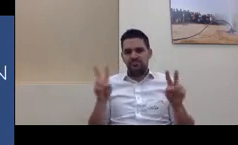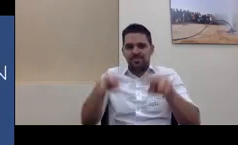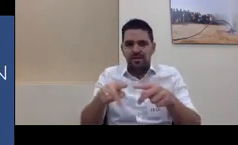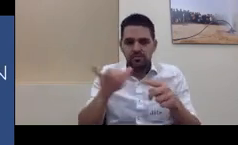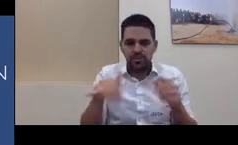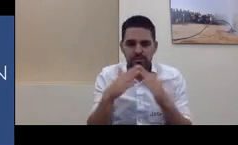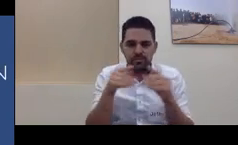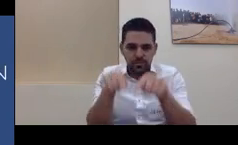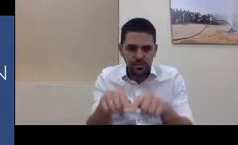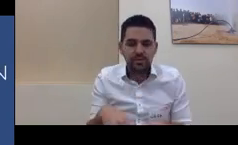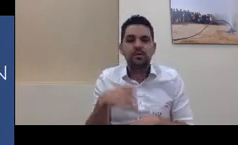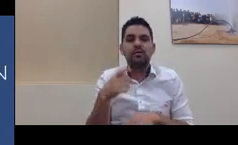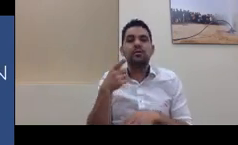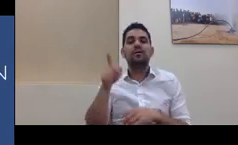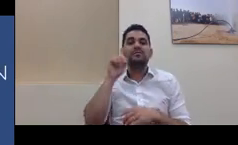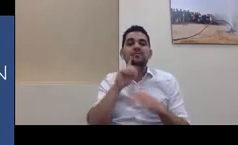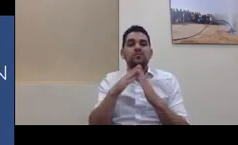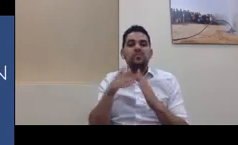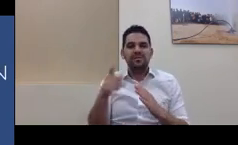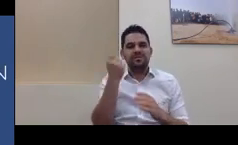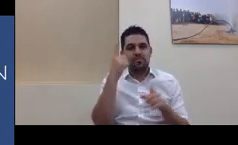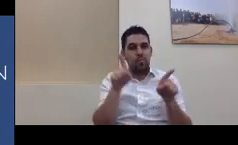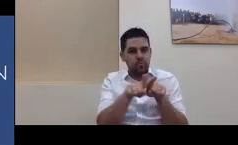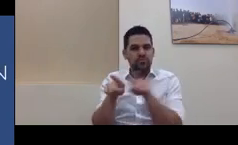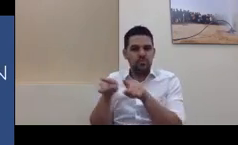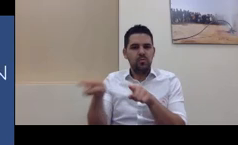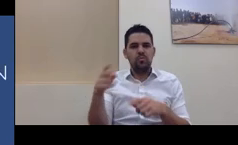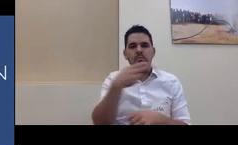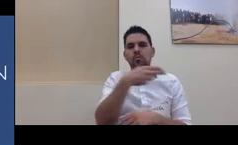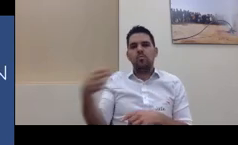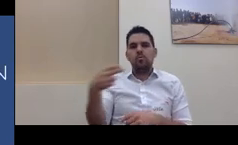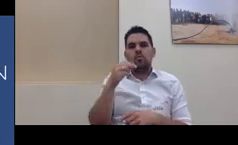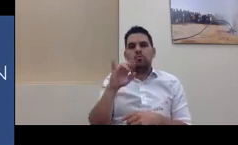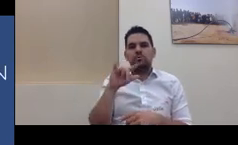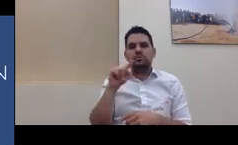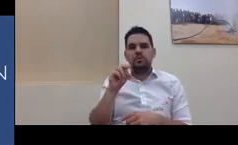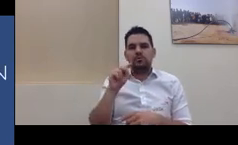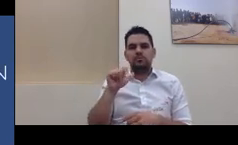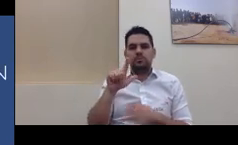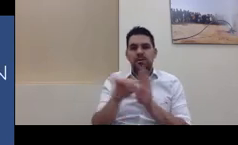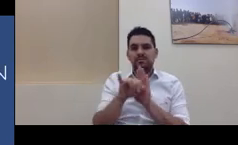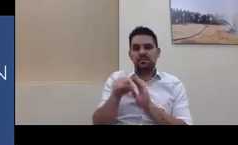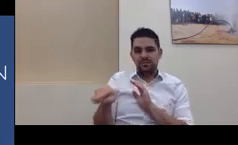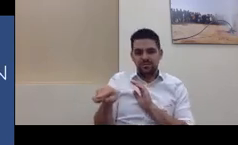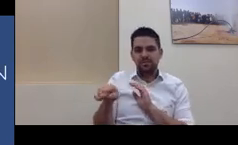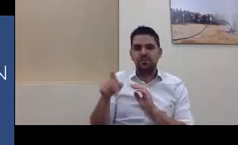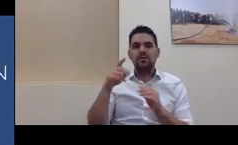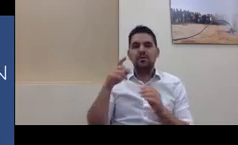So, we need to have both of those considerations applied to this. The Deaf community also is a horizontal identity.